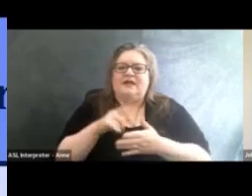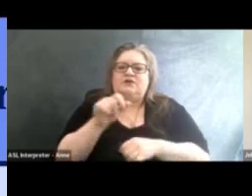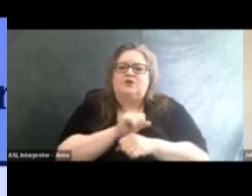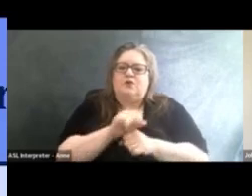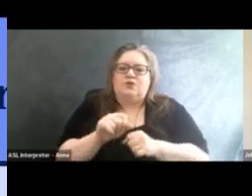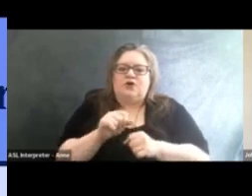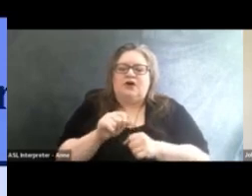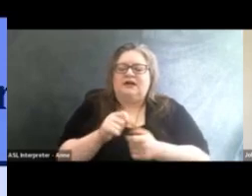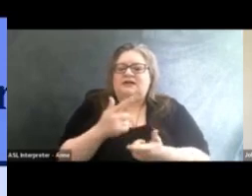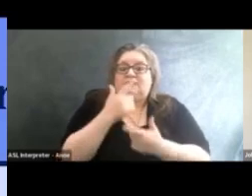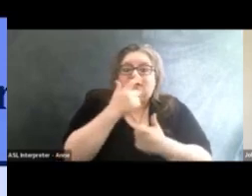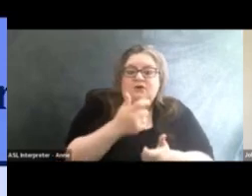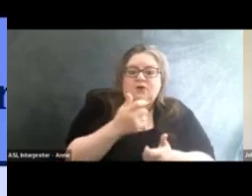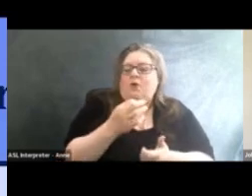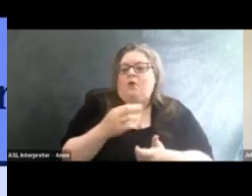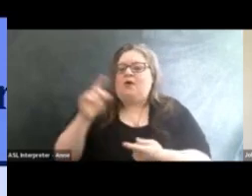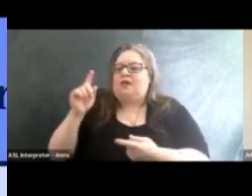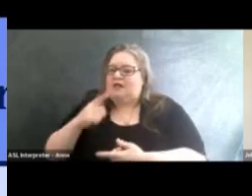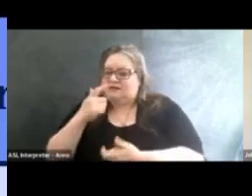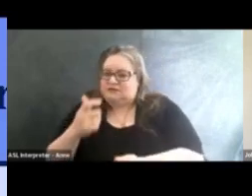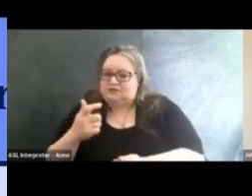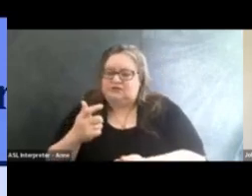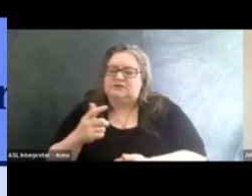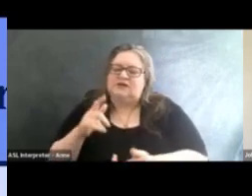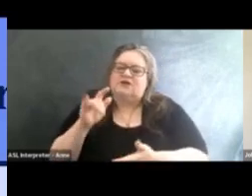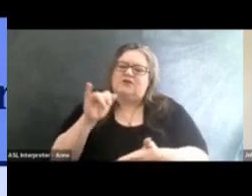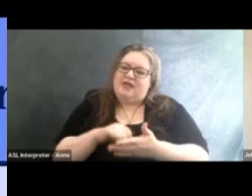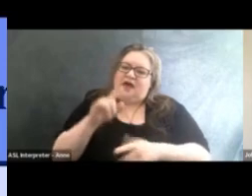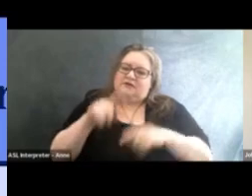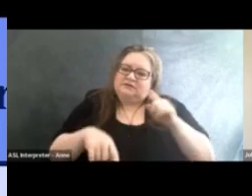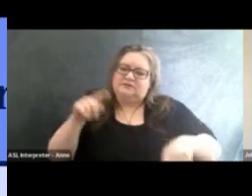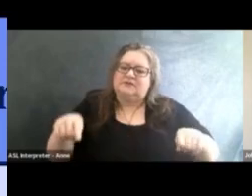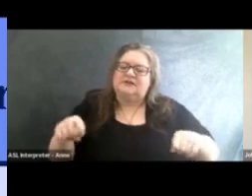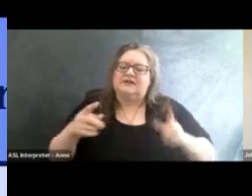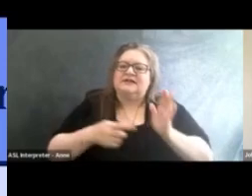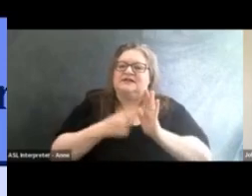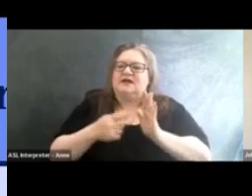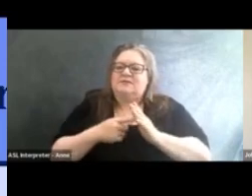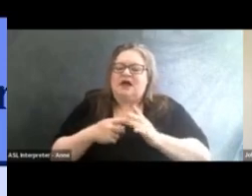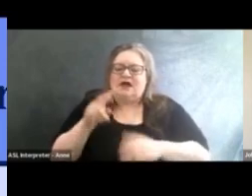interest, and so that variability is sometimes misinterpreted as meaning it's